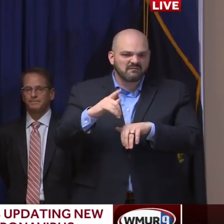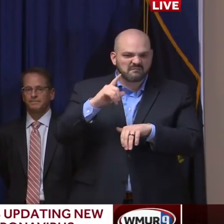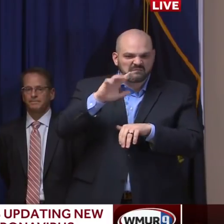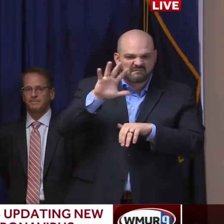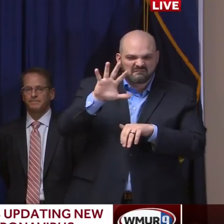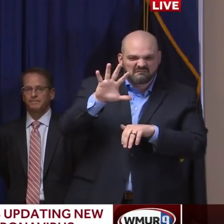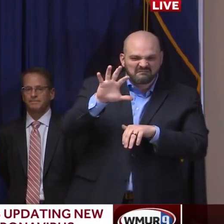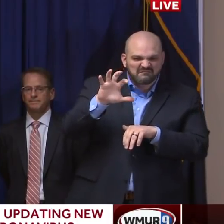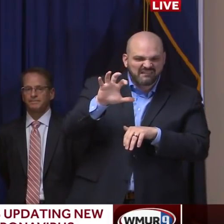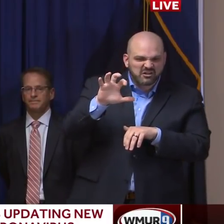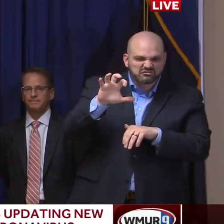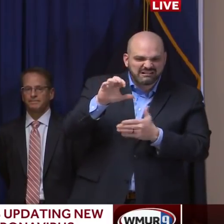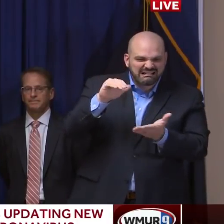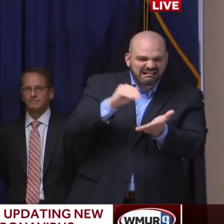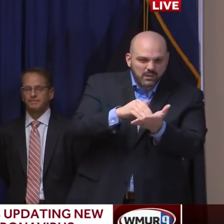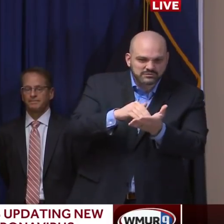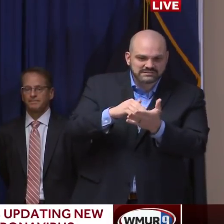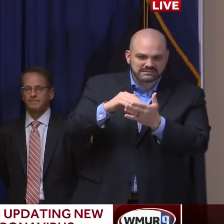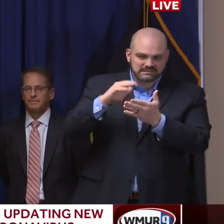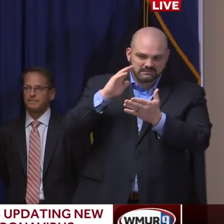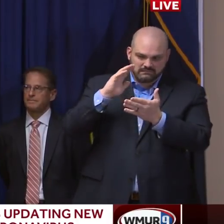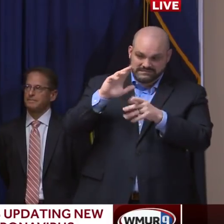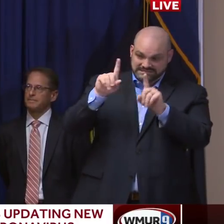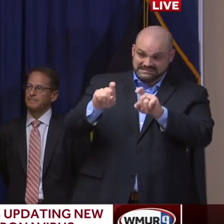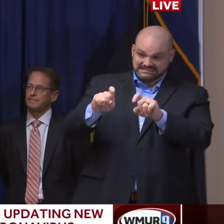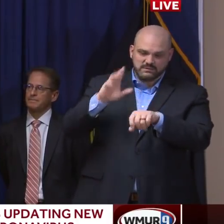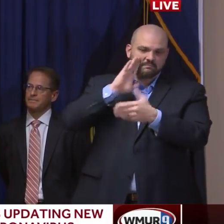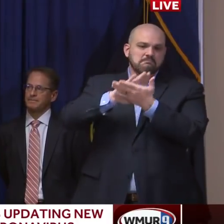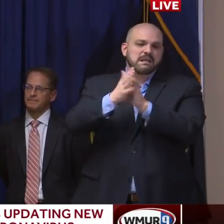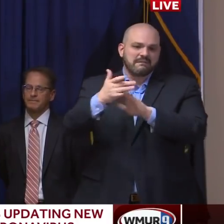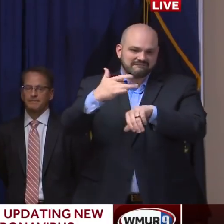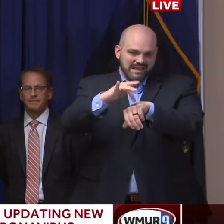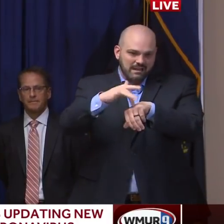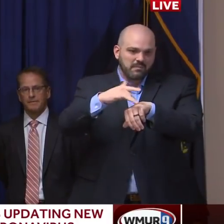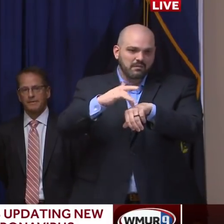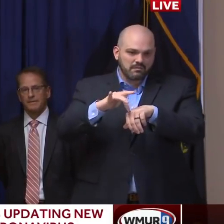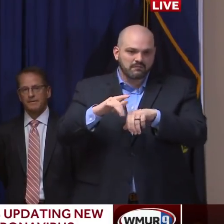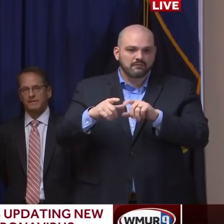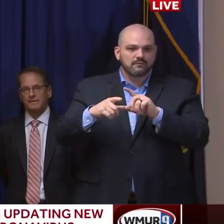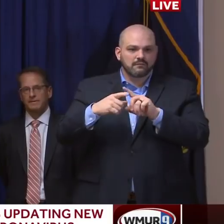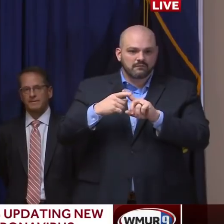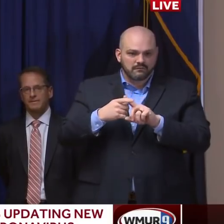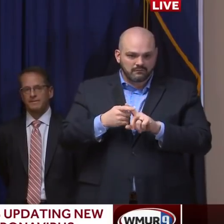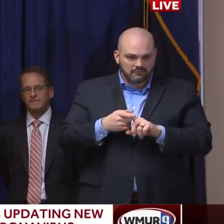MORE PRIVATE TESTS ARE COMING ON. 1.5 MILLION WILL COME ON THIS WEEK WITH MILLIONS MORE ON THE WAY.